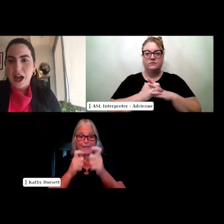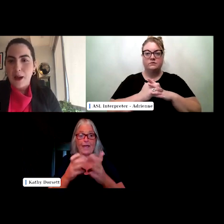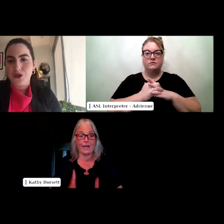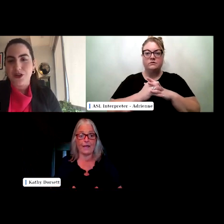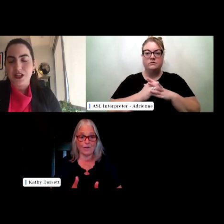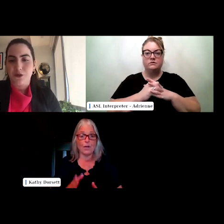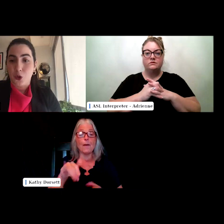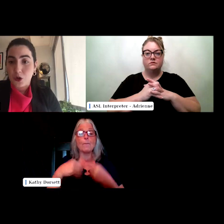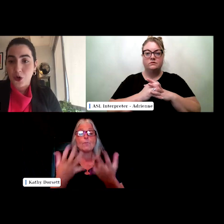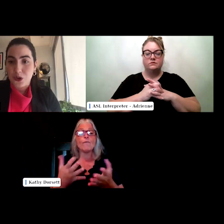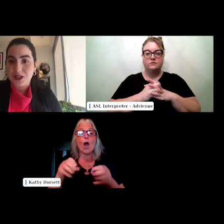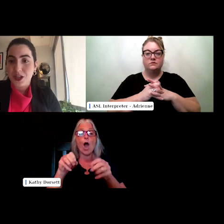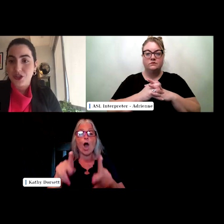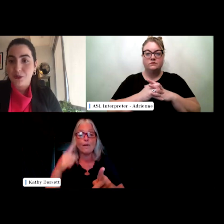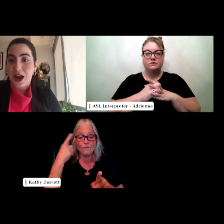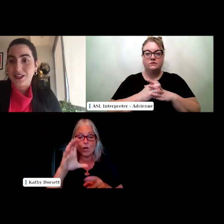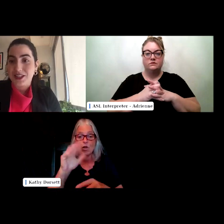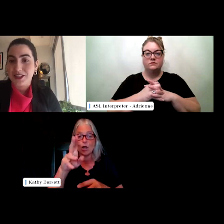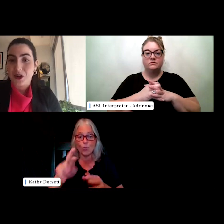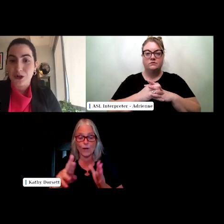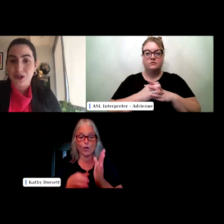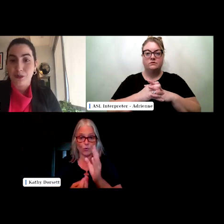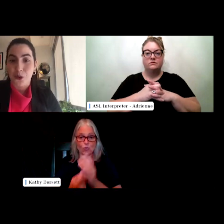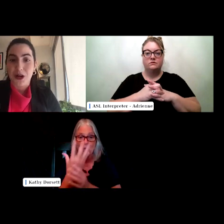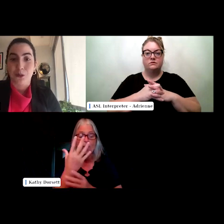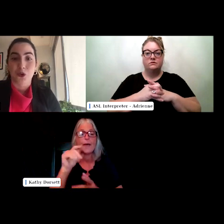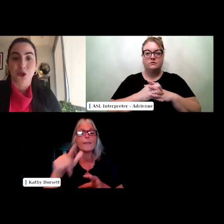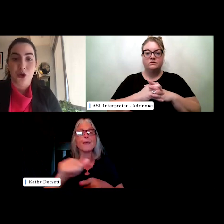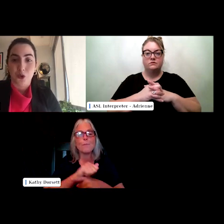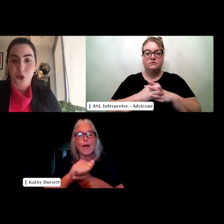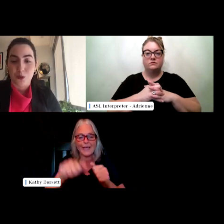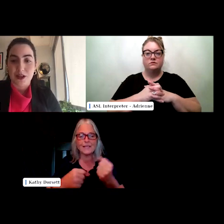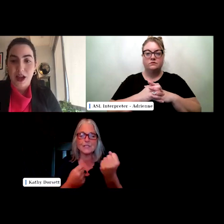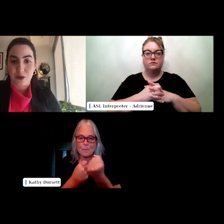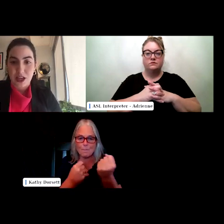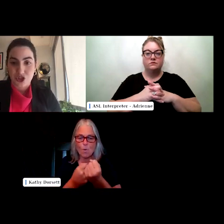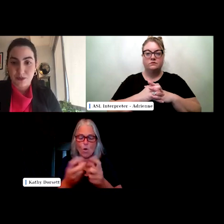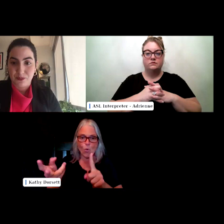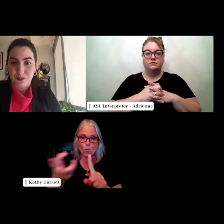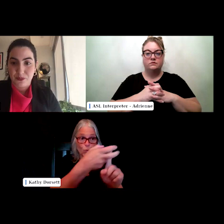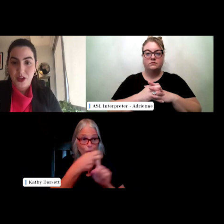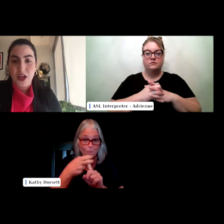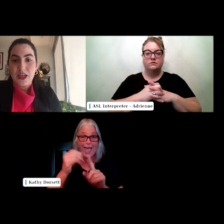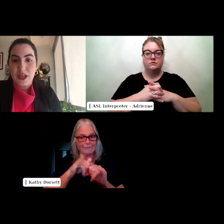By providing opportunities for career growth. Such practices can also support improved and retention.